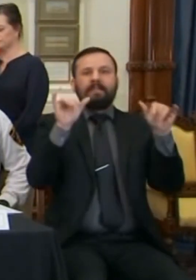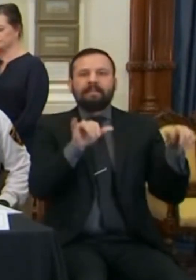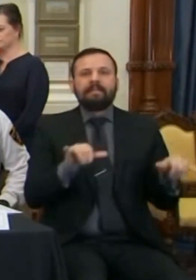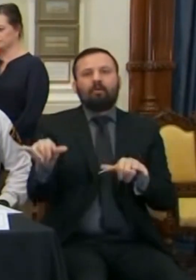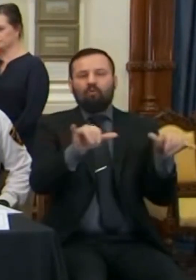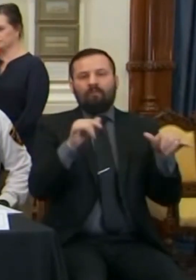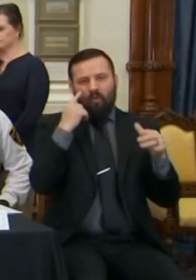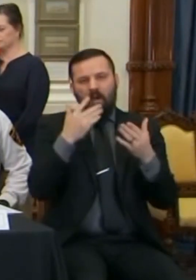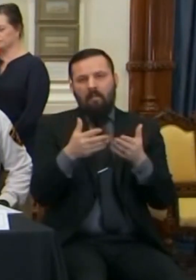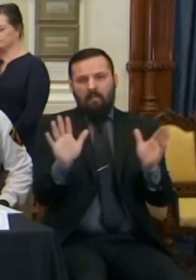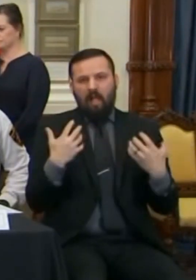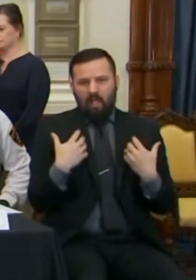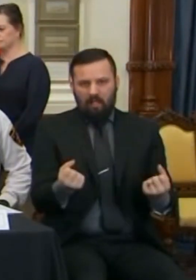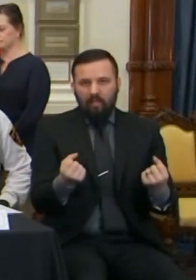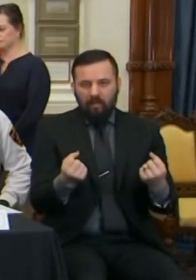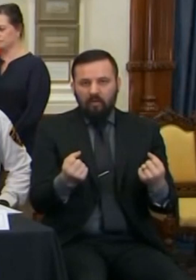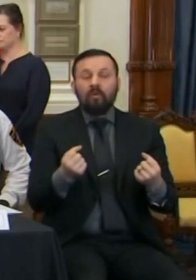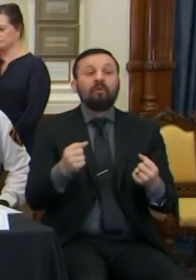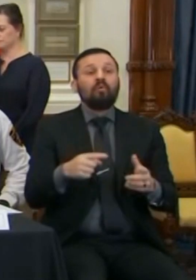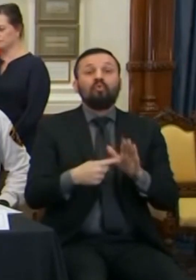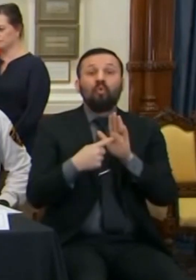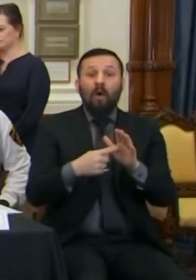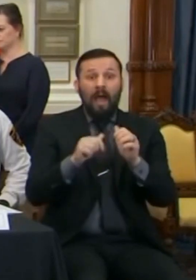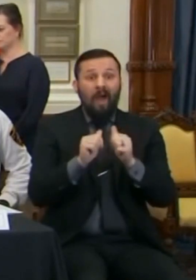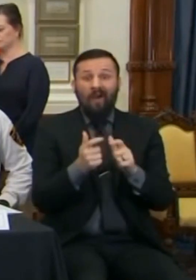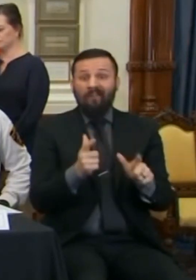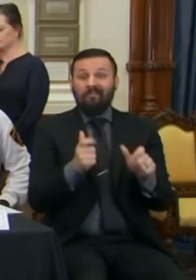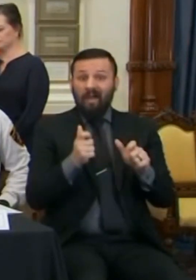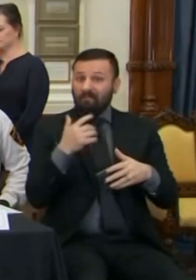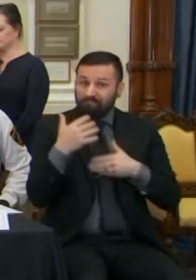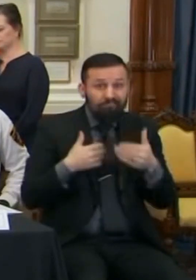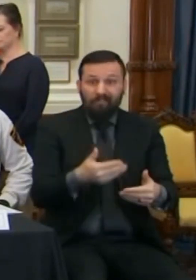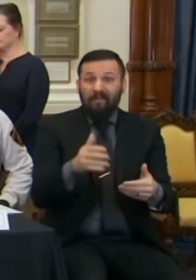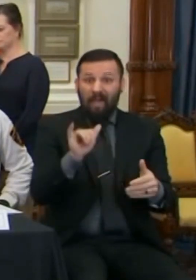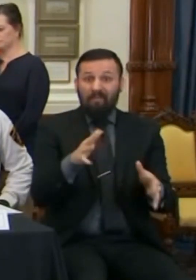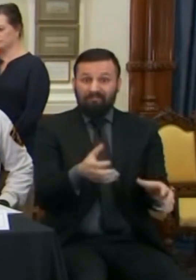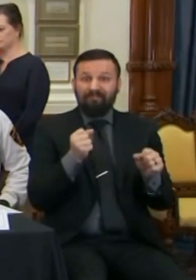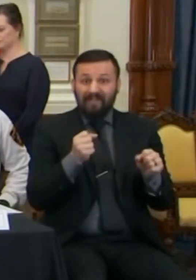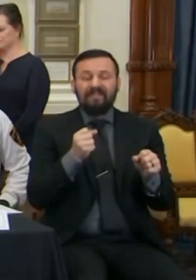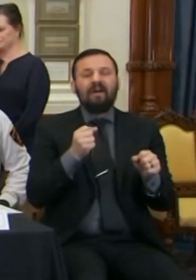health to show you how swiftly moving this entire process is what I just told